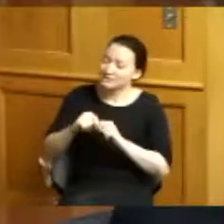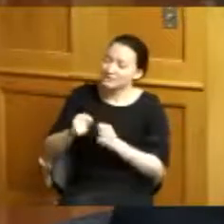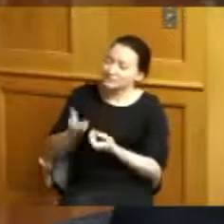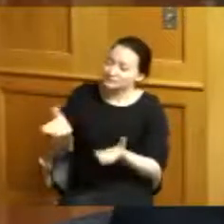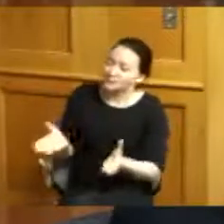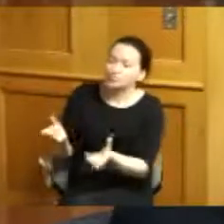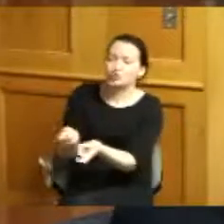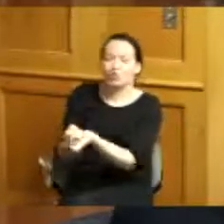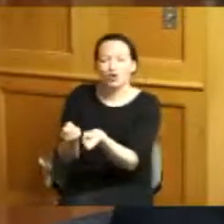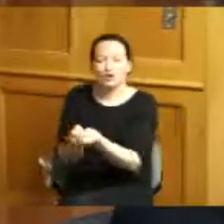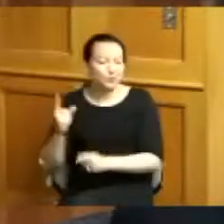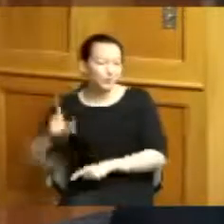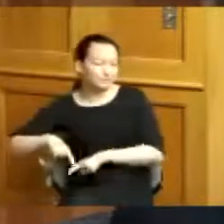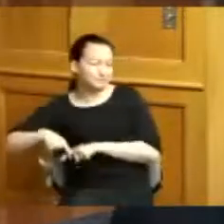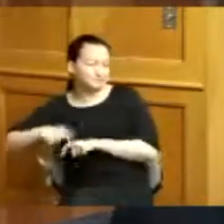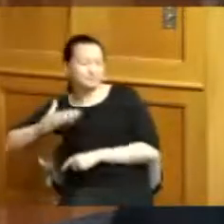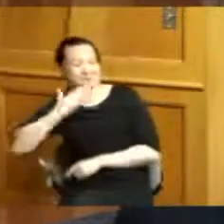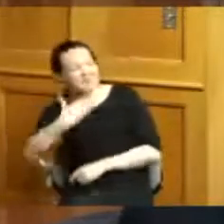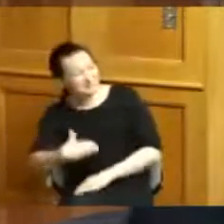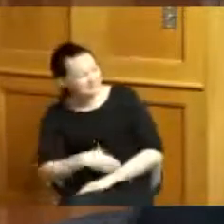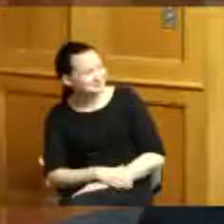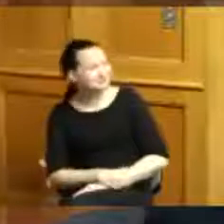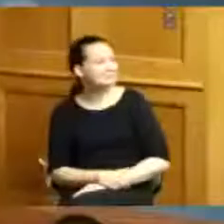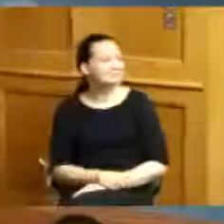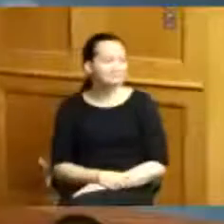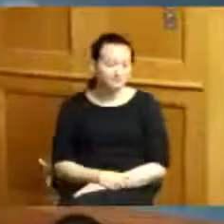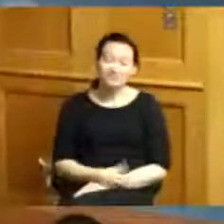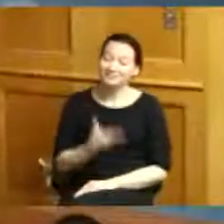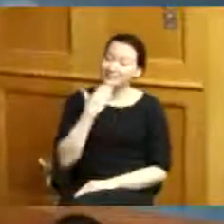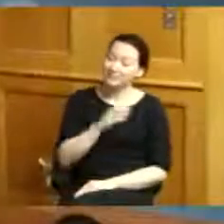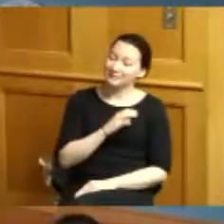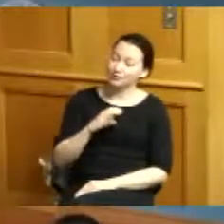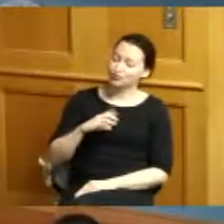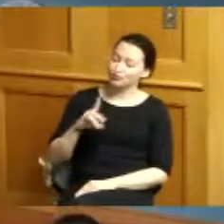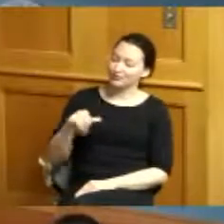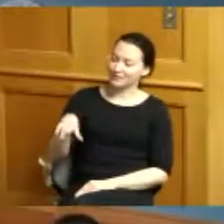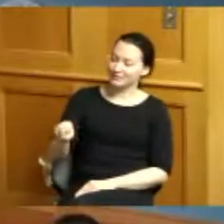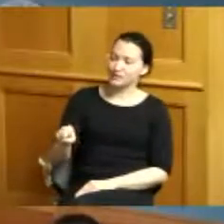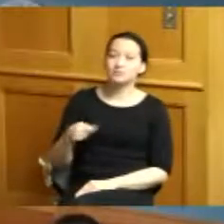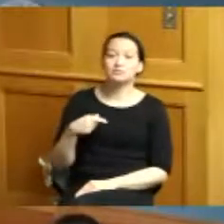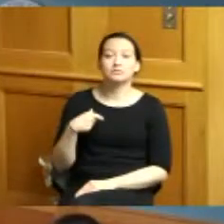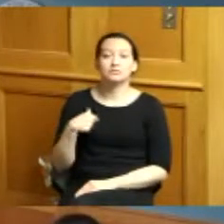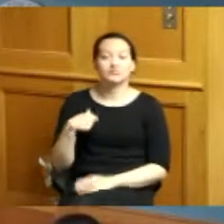but we'll get to that in a minute thank you thank you Commissioner Driehaus I wanted to add I forgot